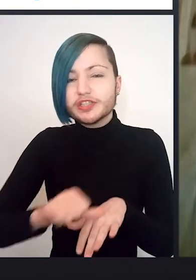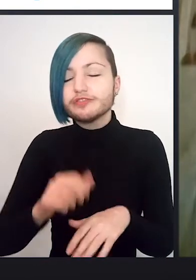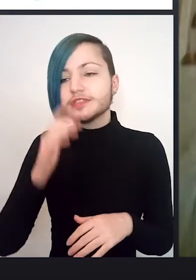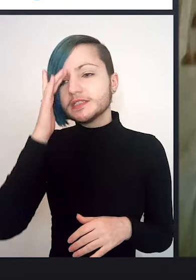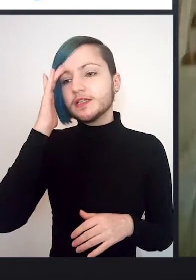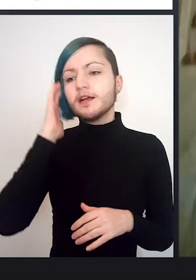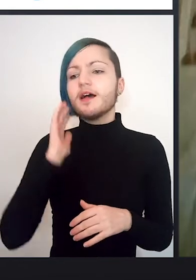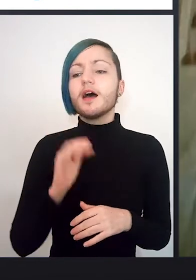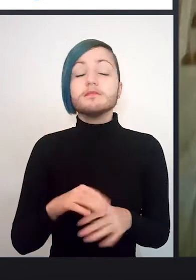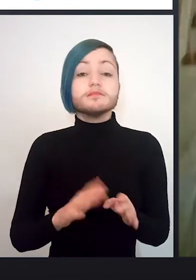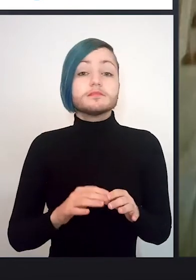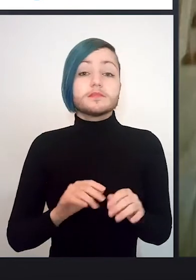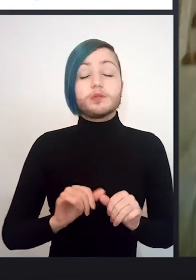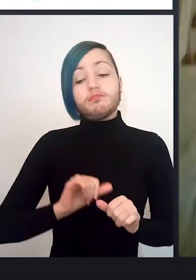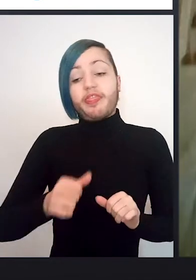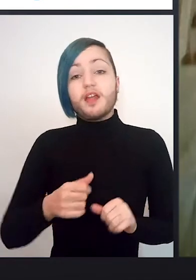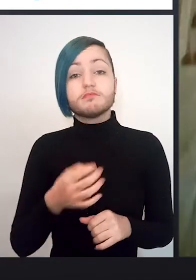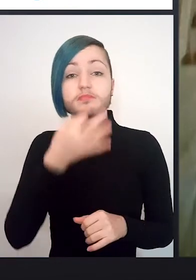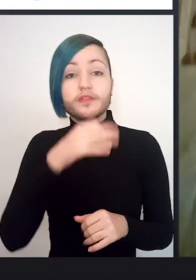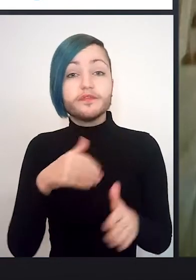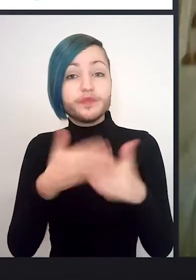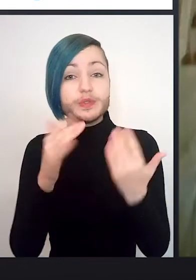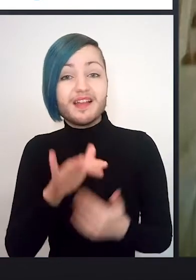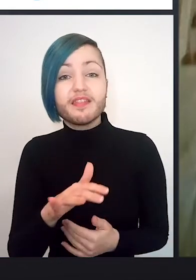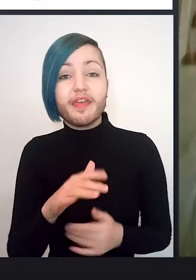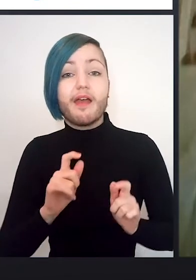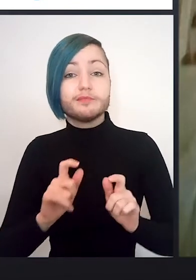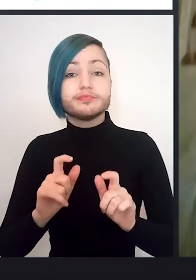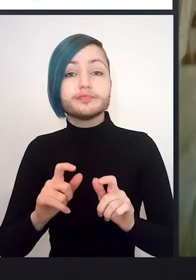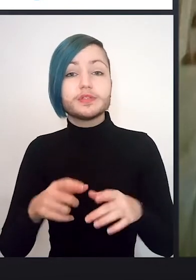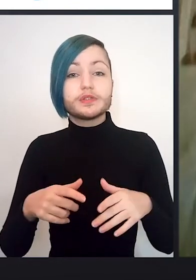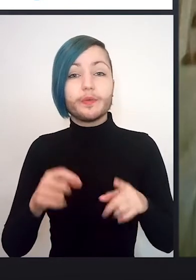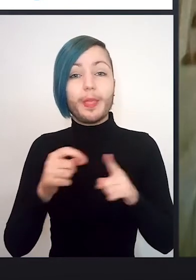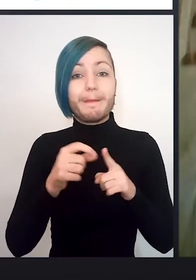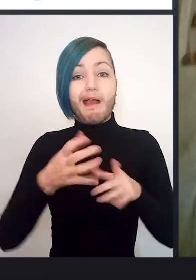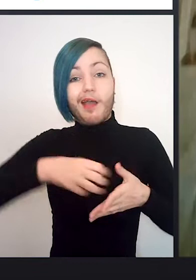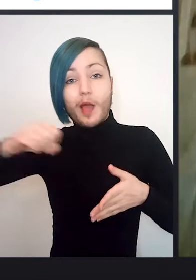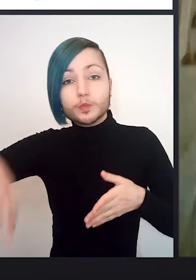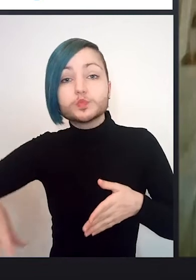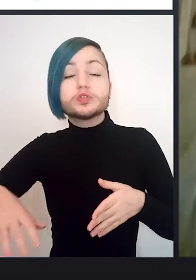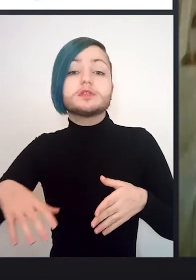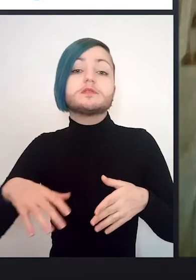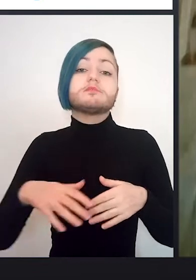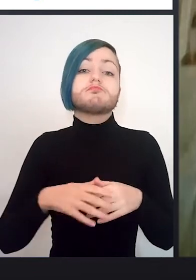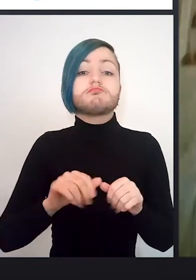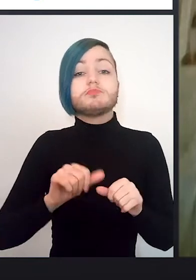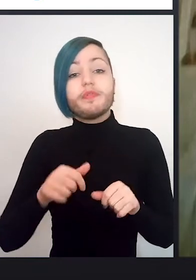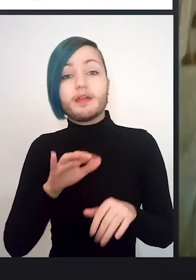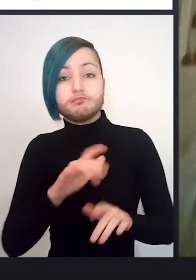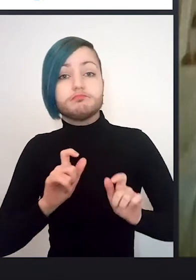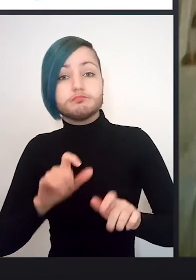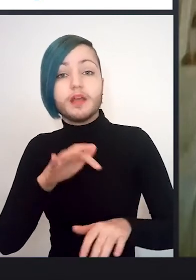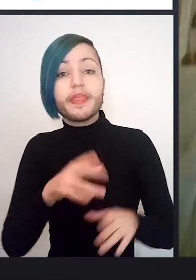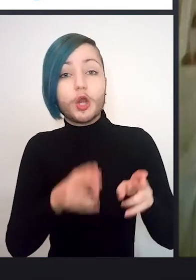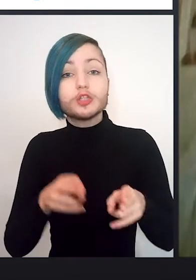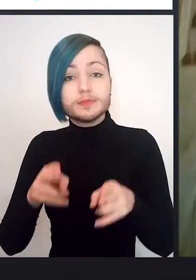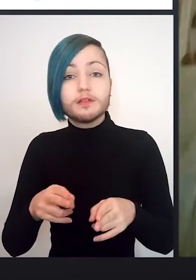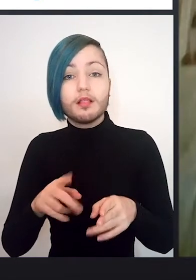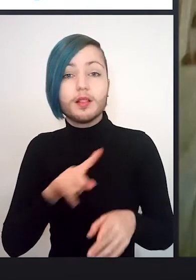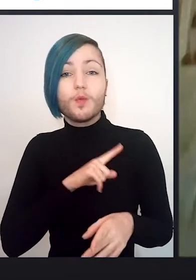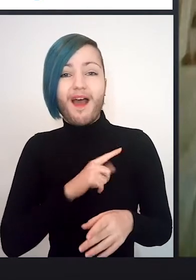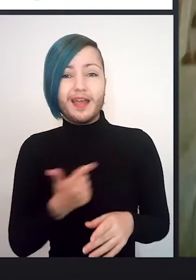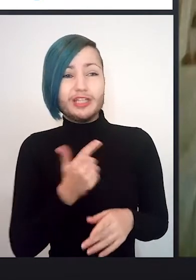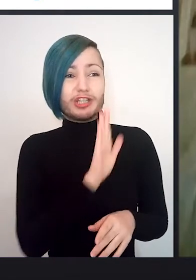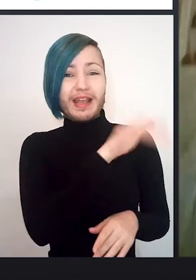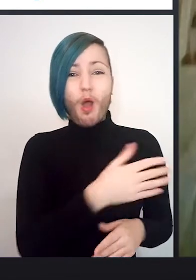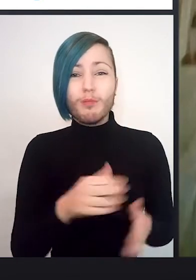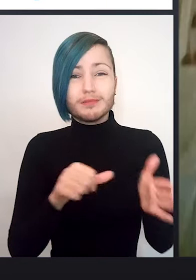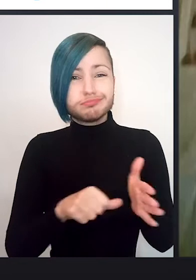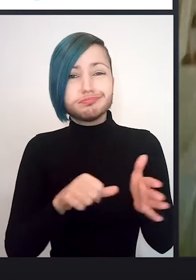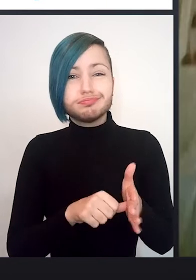You do have a couple days after the packs out to build up to your return journey.